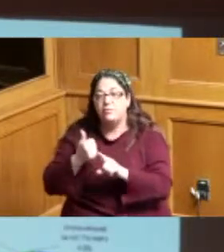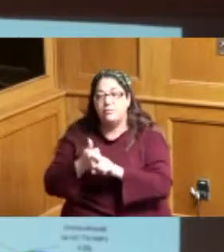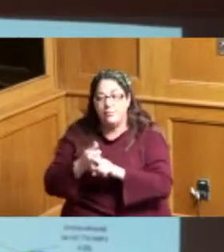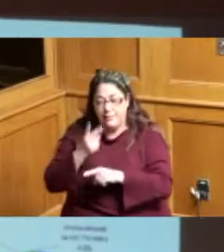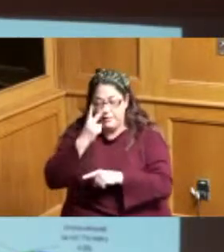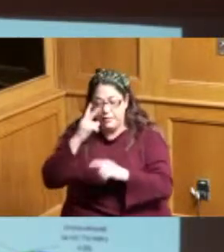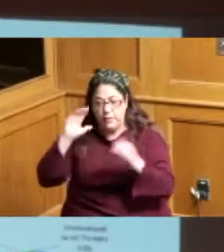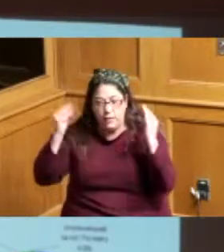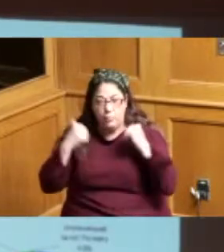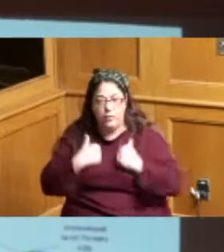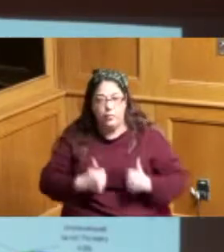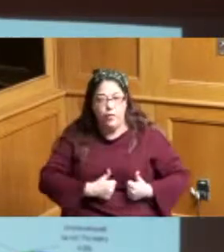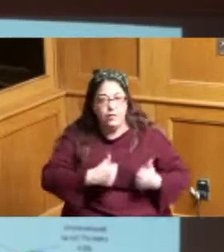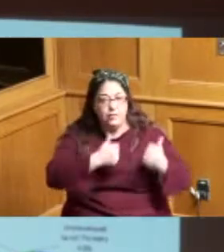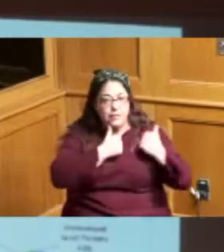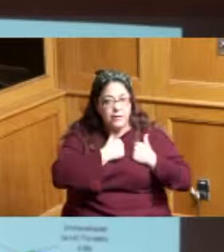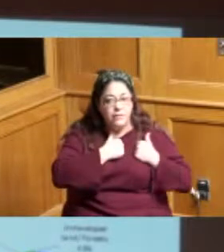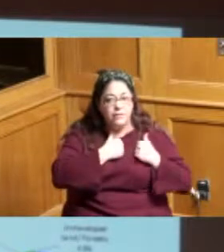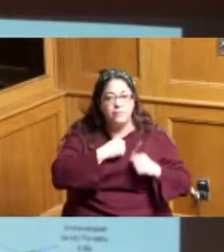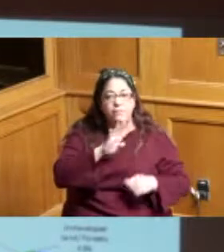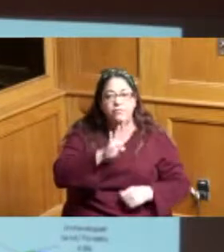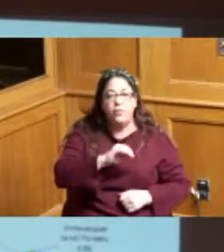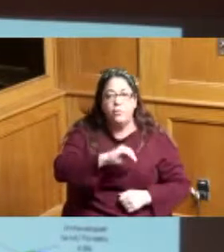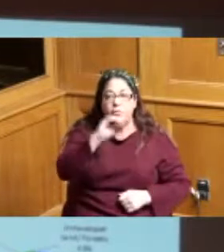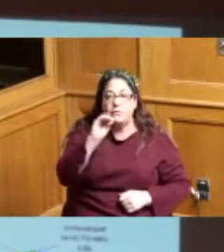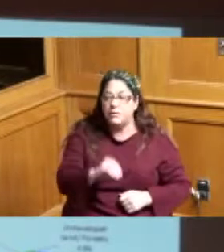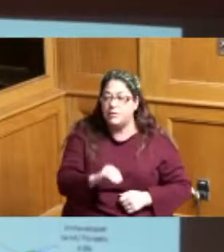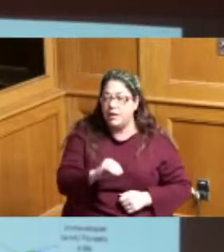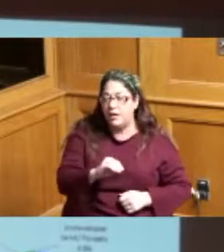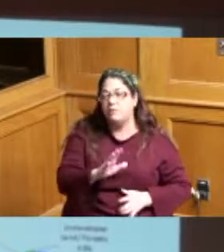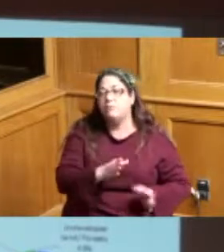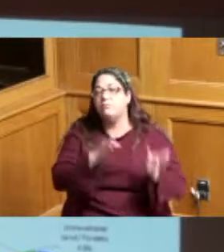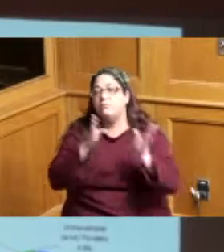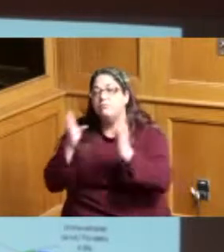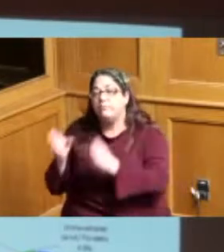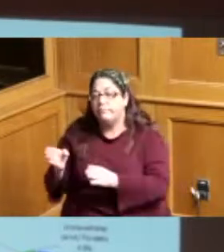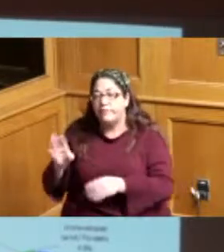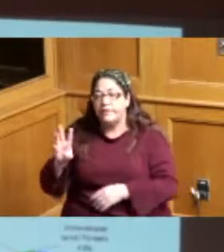they only have just over 40 percent of impervious area because a lot of the impervious area